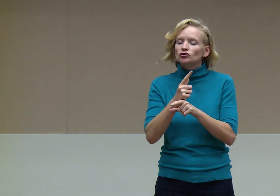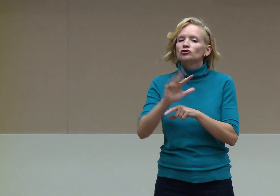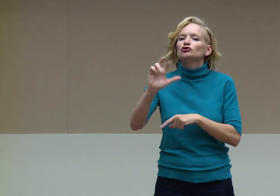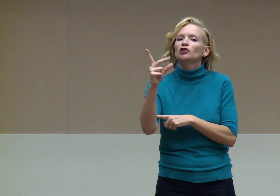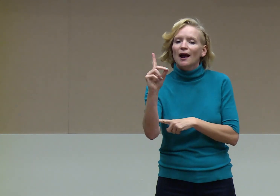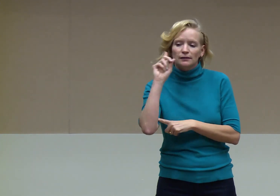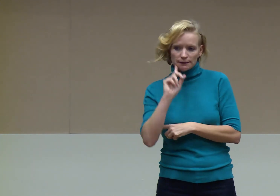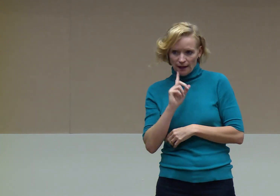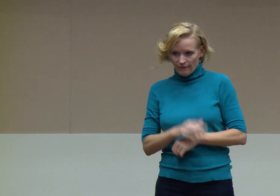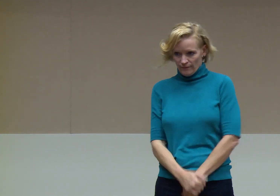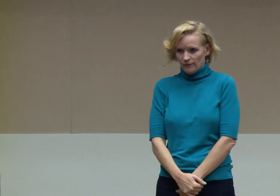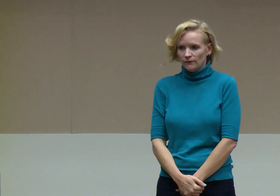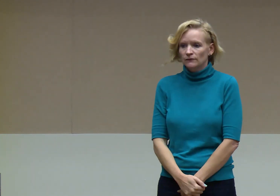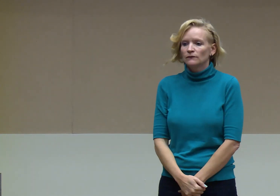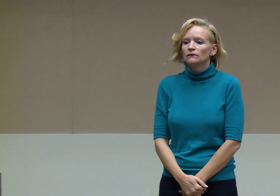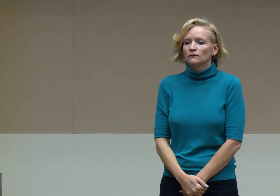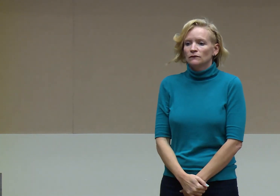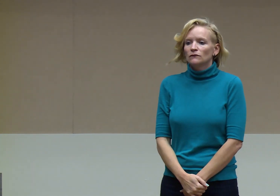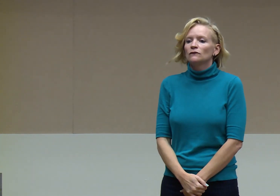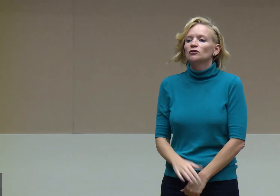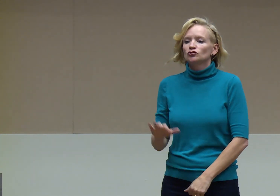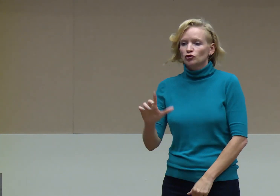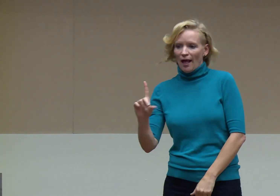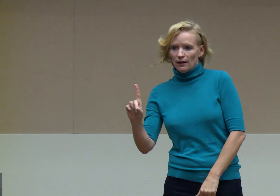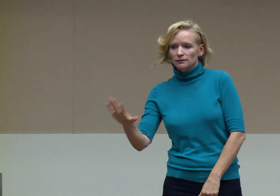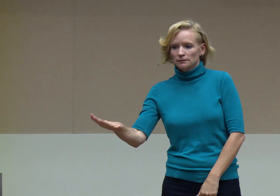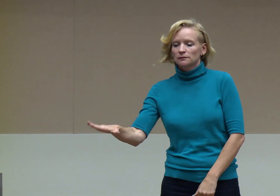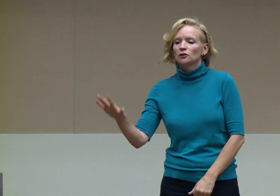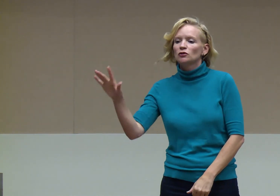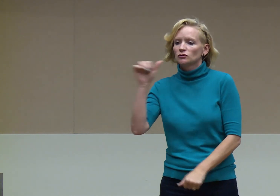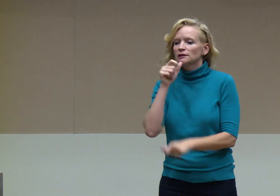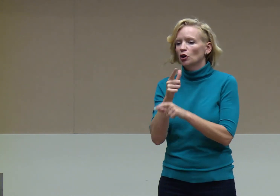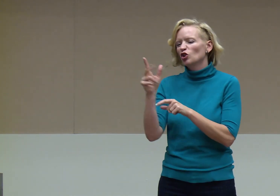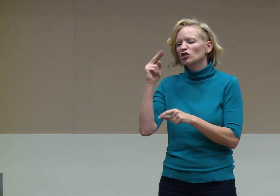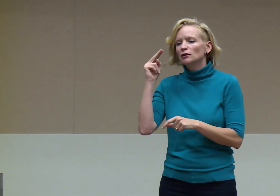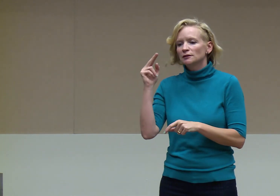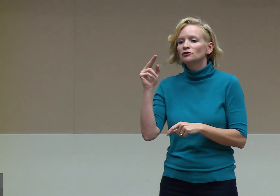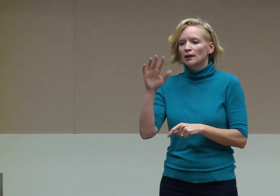that her sister-- her sister's child was deaf.